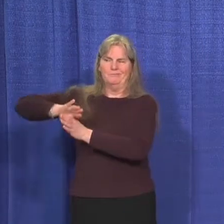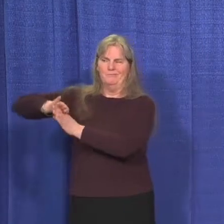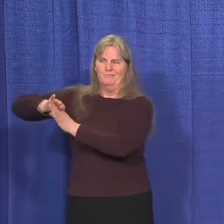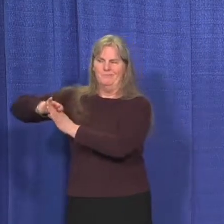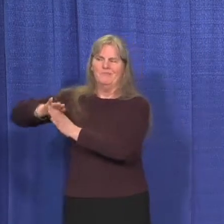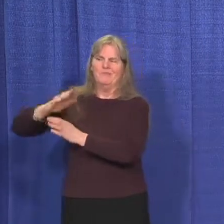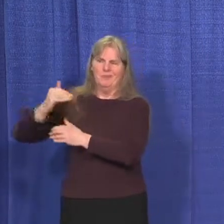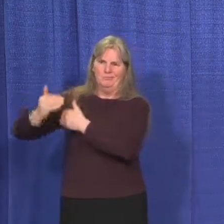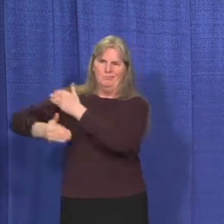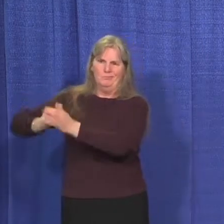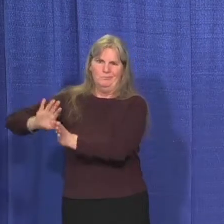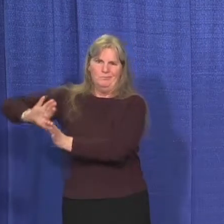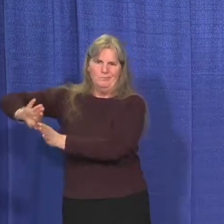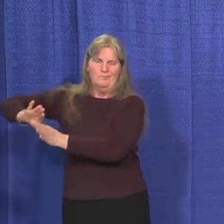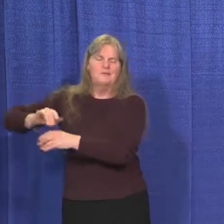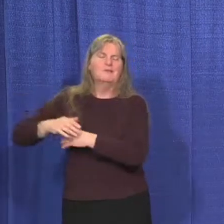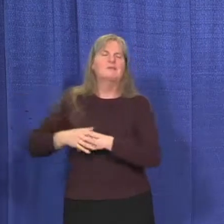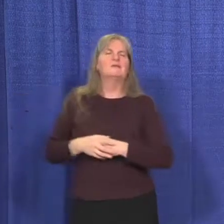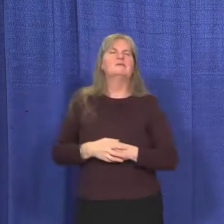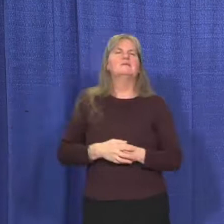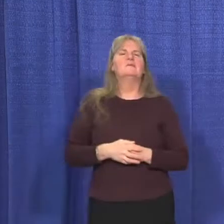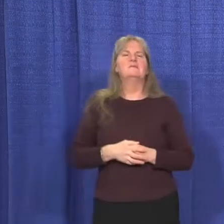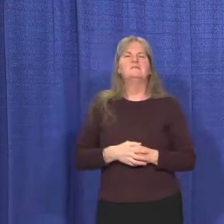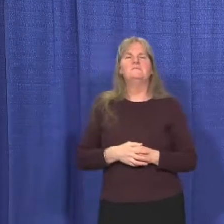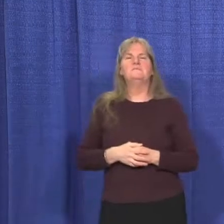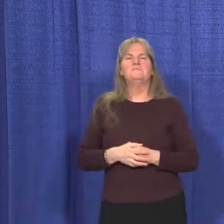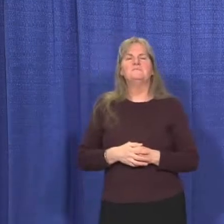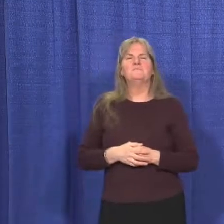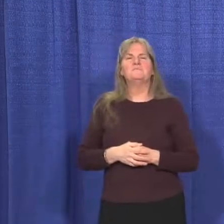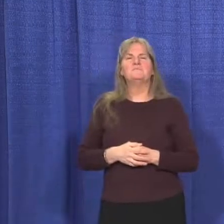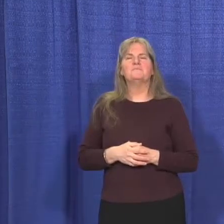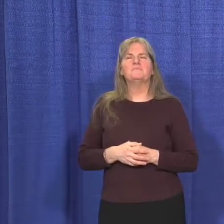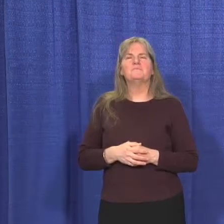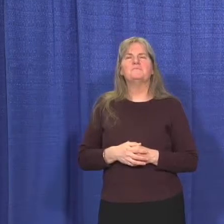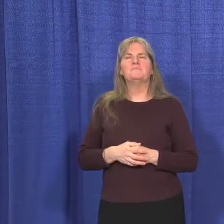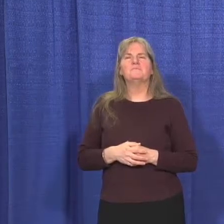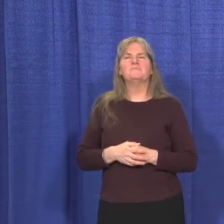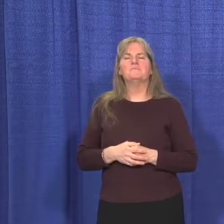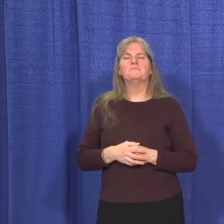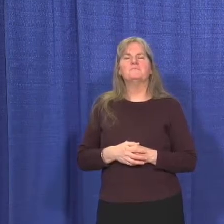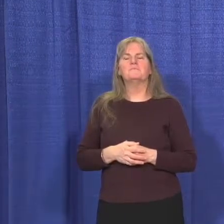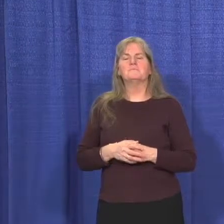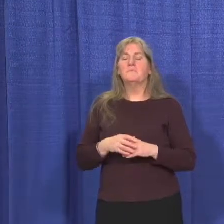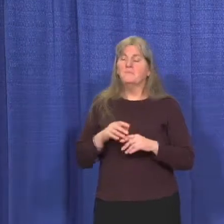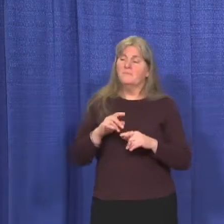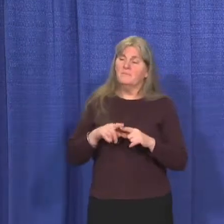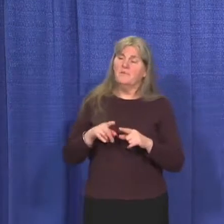That will play out as it must. But of course, it will take some